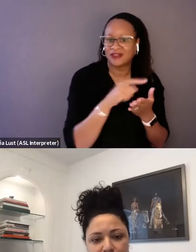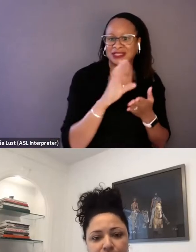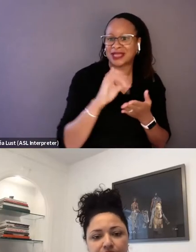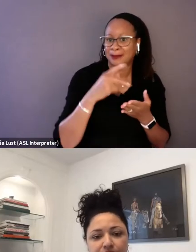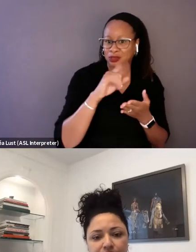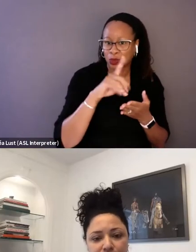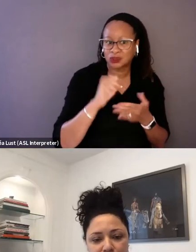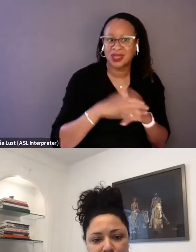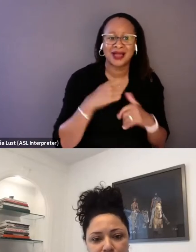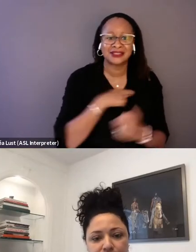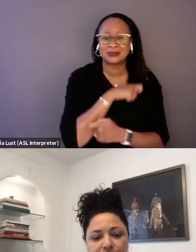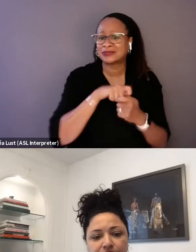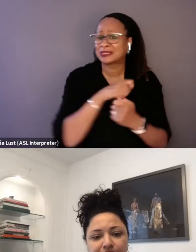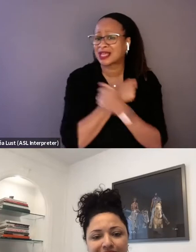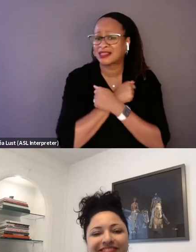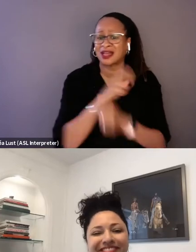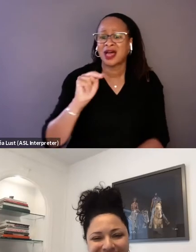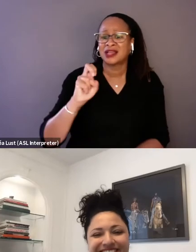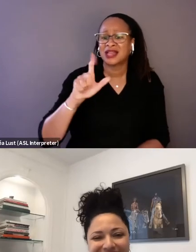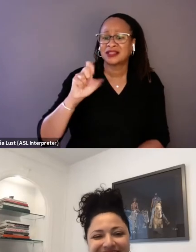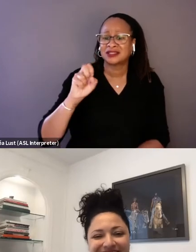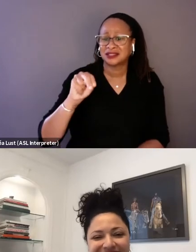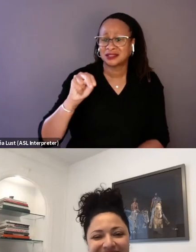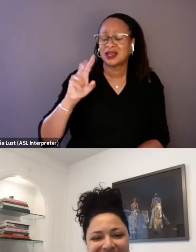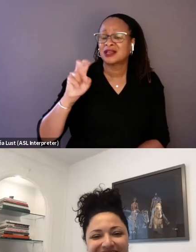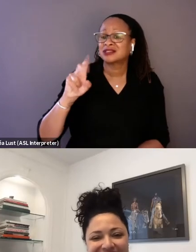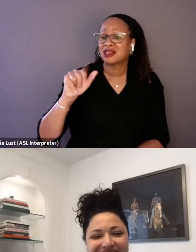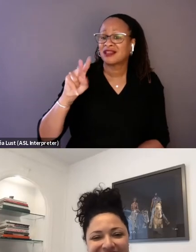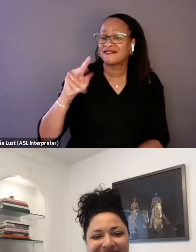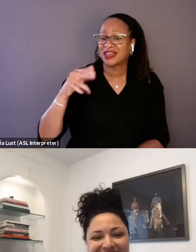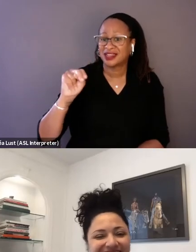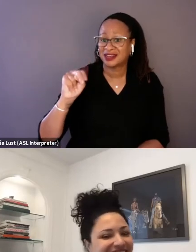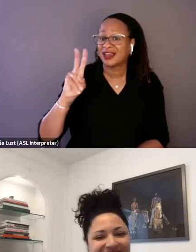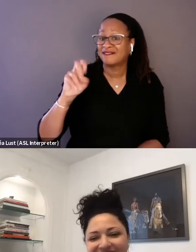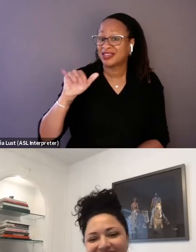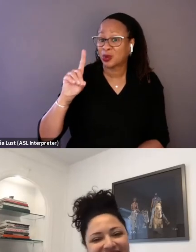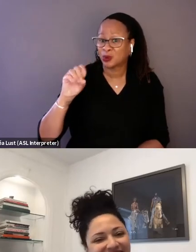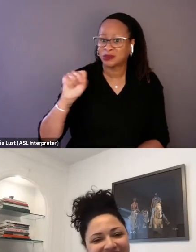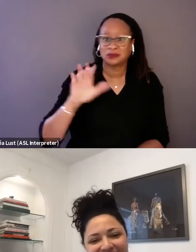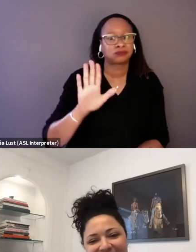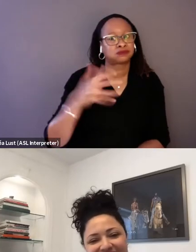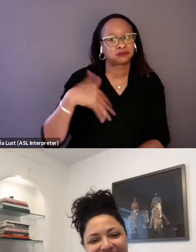I particularly loved Nelson Sullivan's videos. You know, we get to see a, you know, a pre-glam